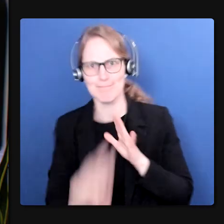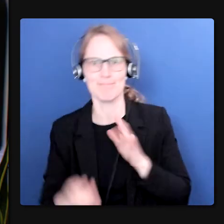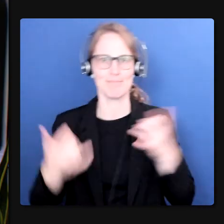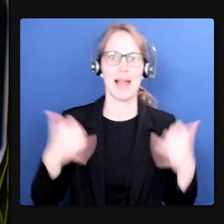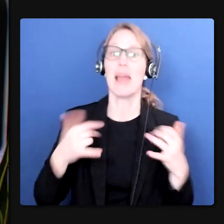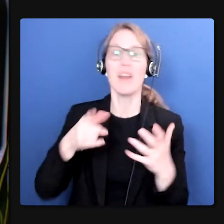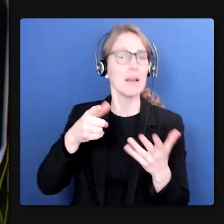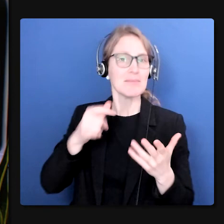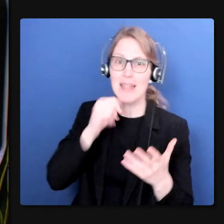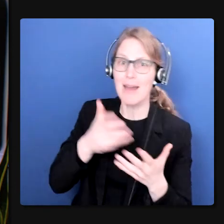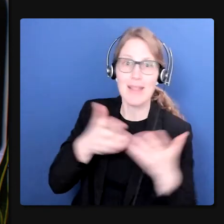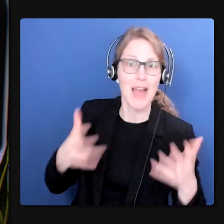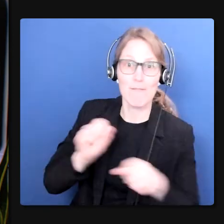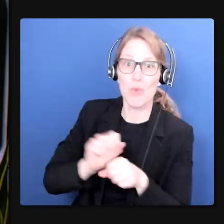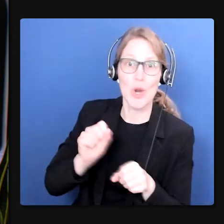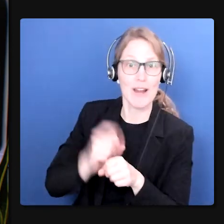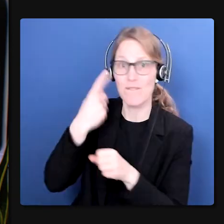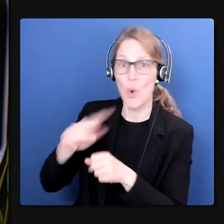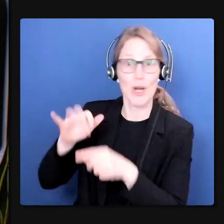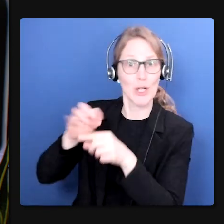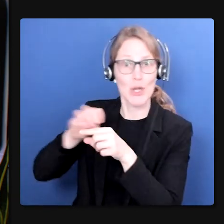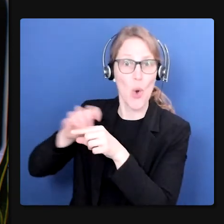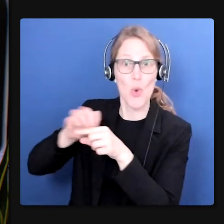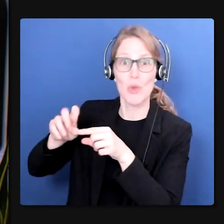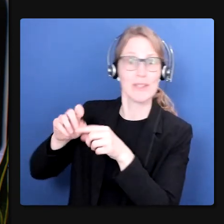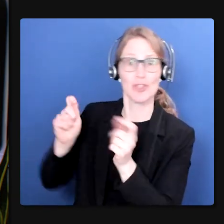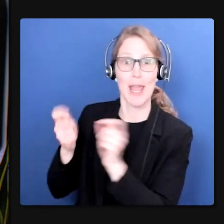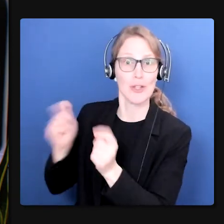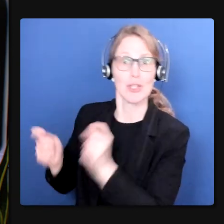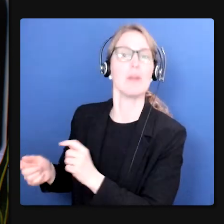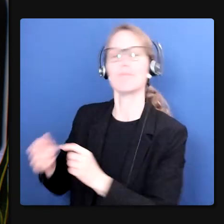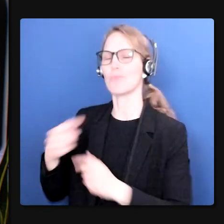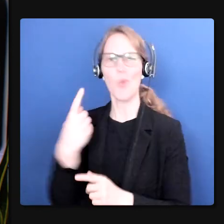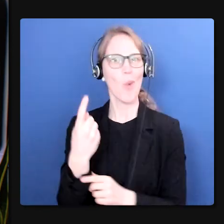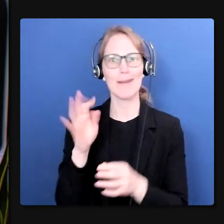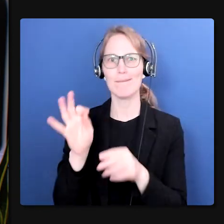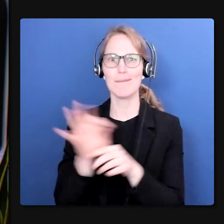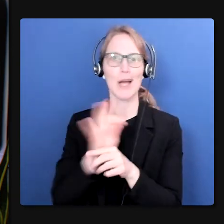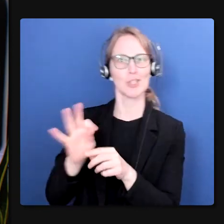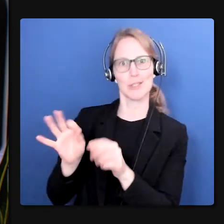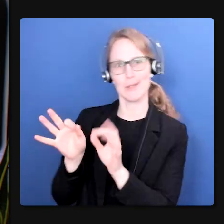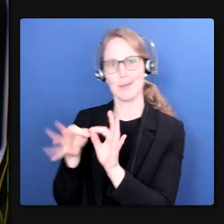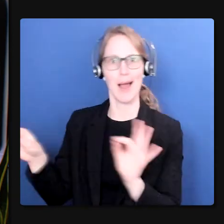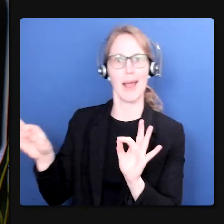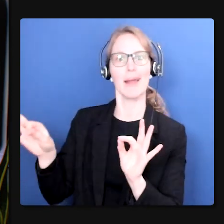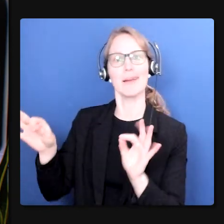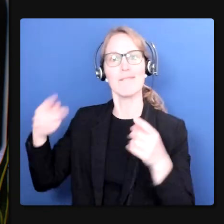This type of work doesn't require a lot of code changes. It's just one function call whenever the context changes,